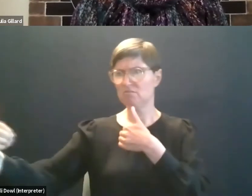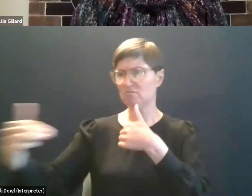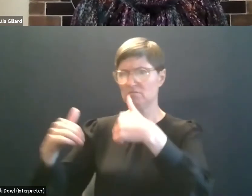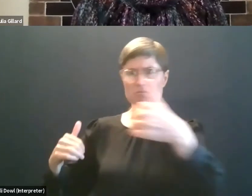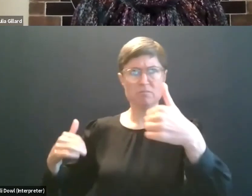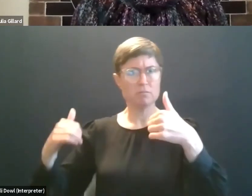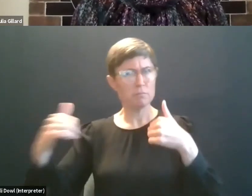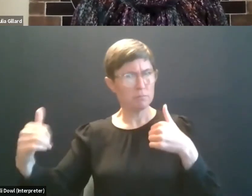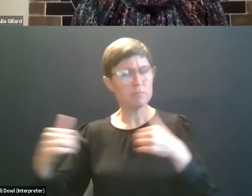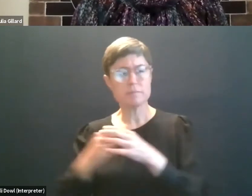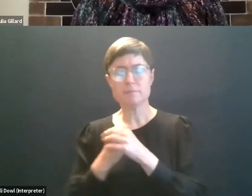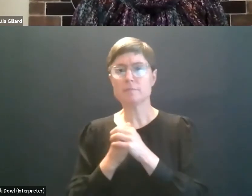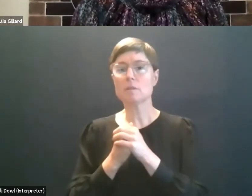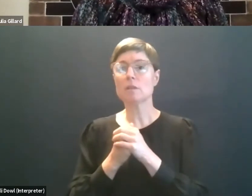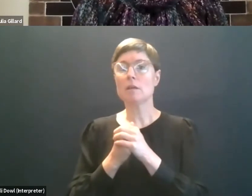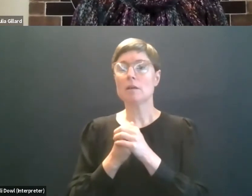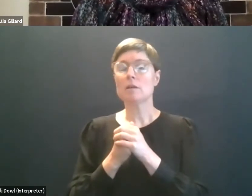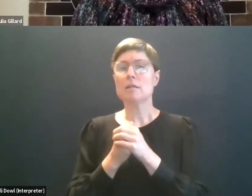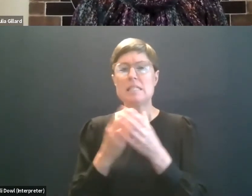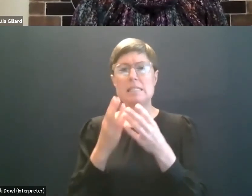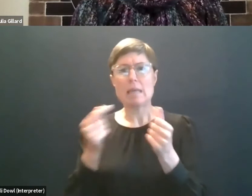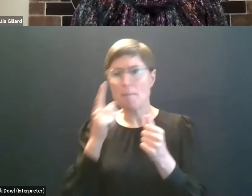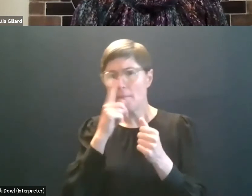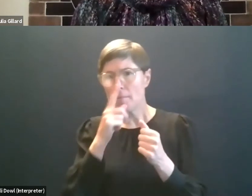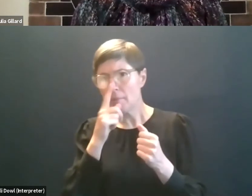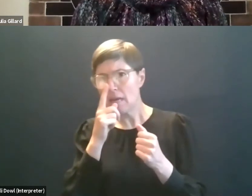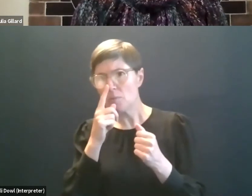rising number of people who are buying into conspiracy theories. If you have school children,